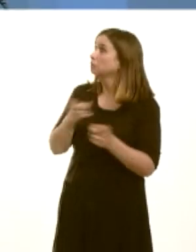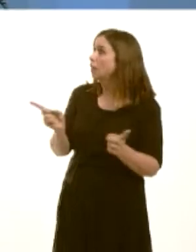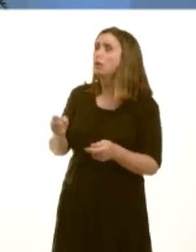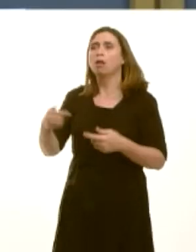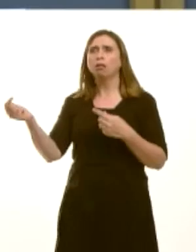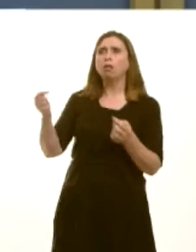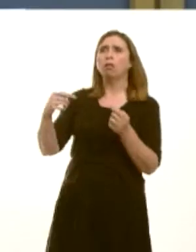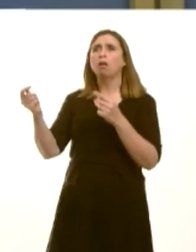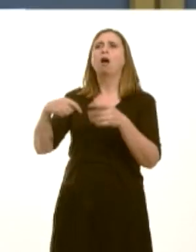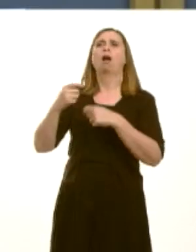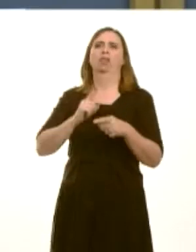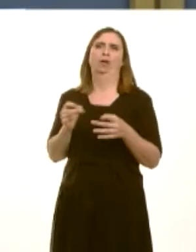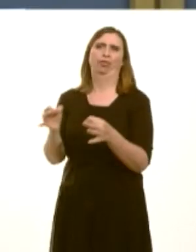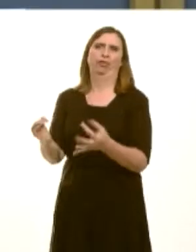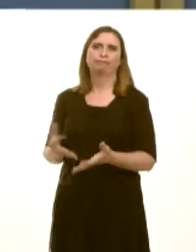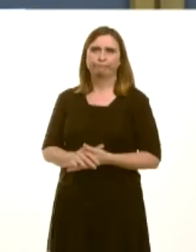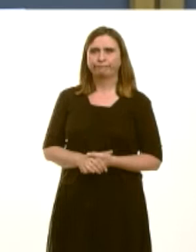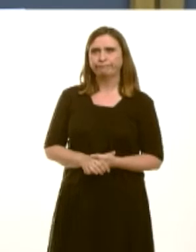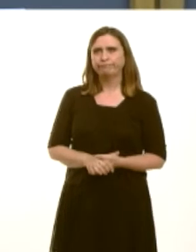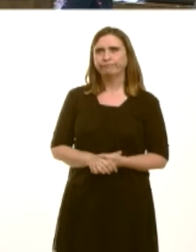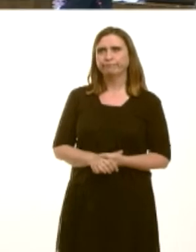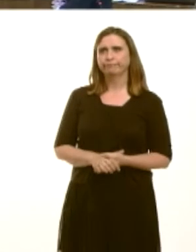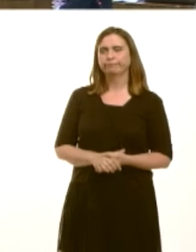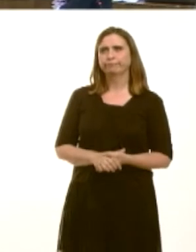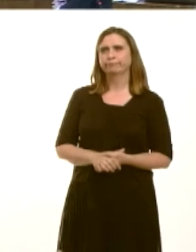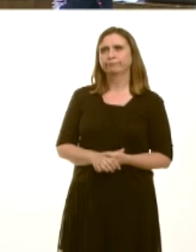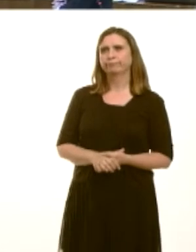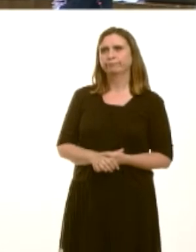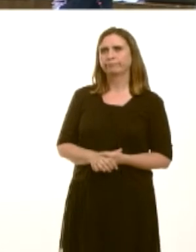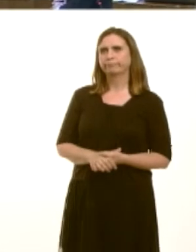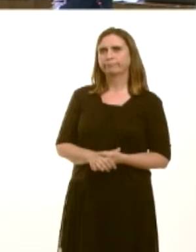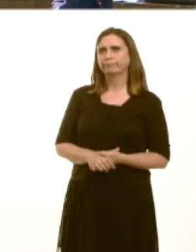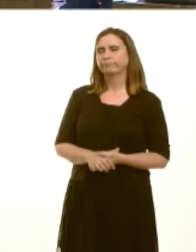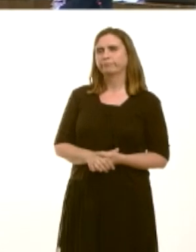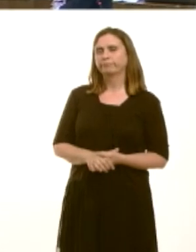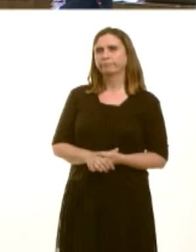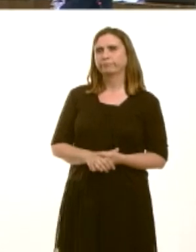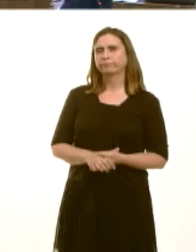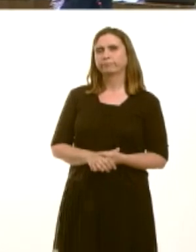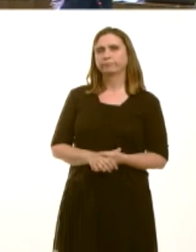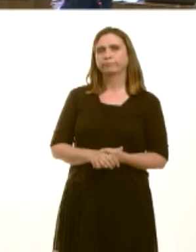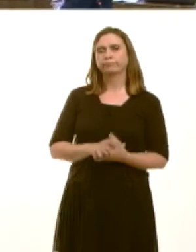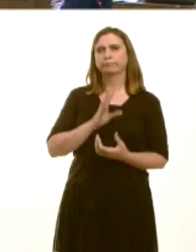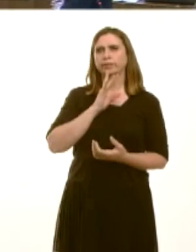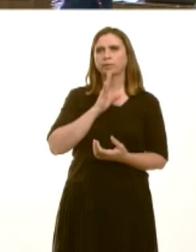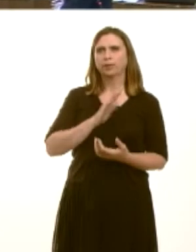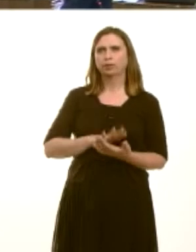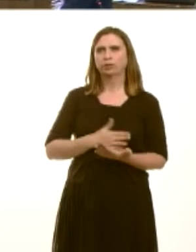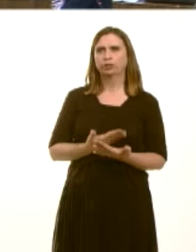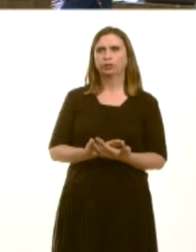Rhodri Glyn Thomas: Brif Weinidog, wrth i chi edrych yn Ùl dros 16 mlynedd o Lywodraeth